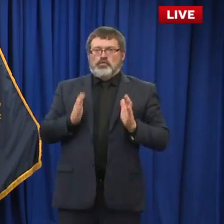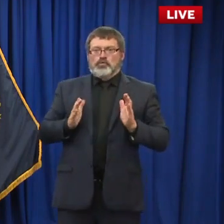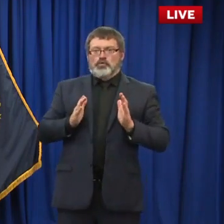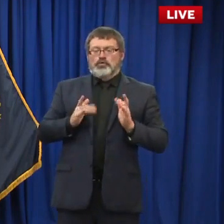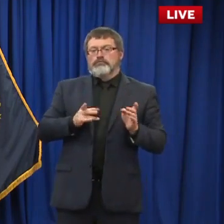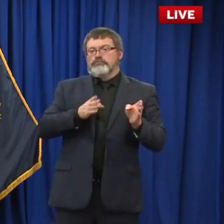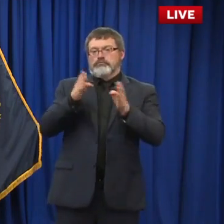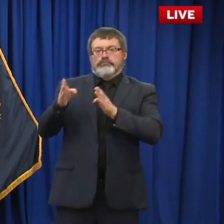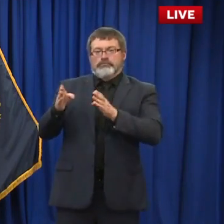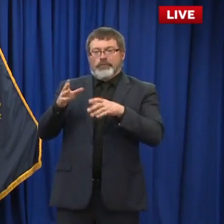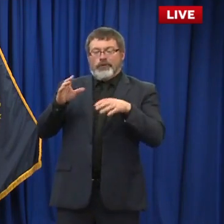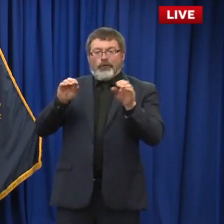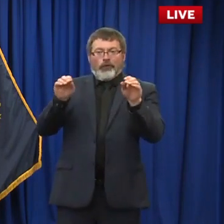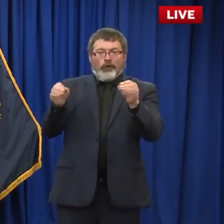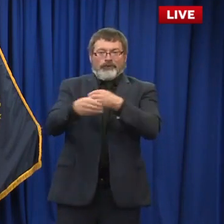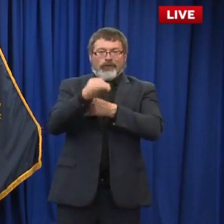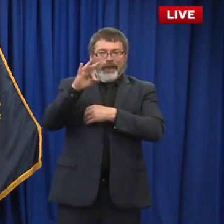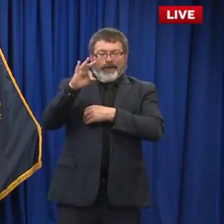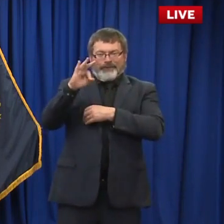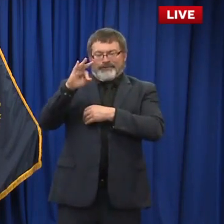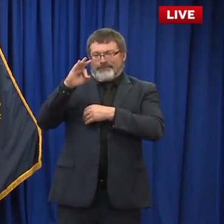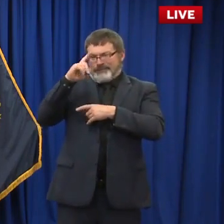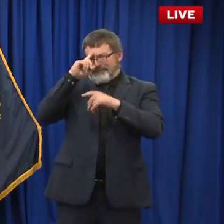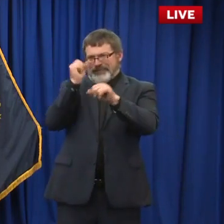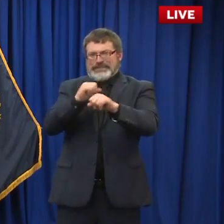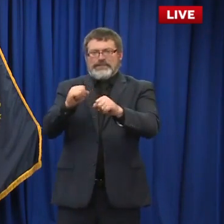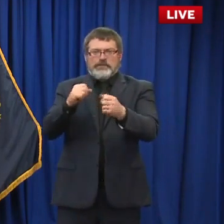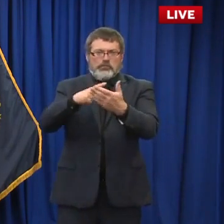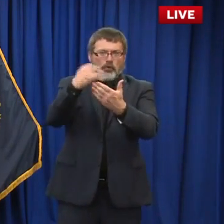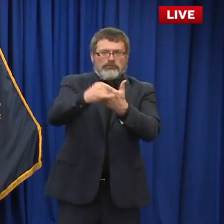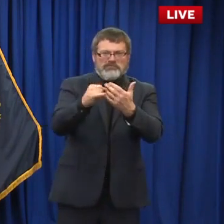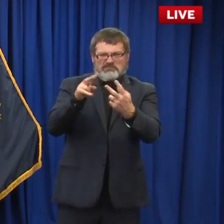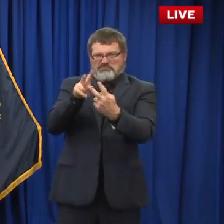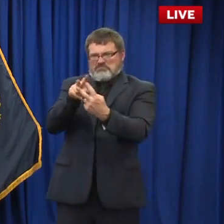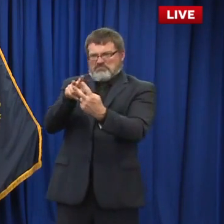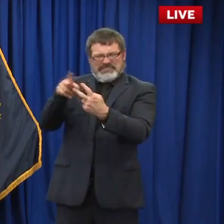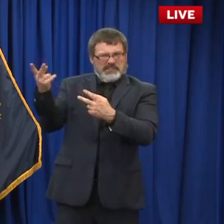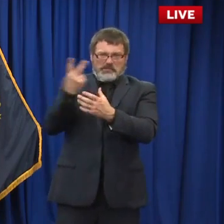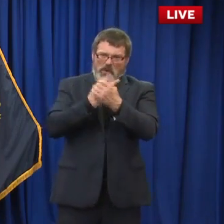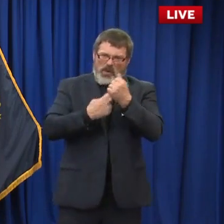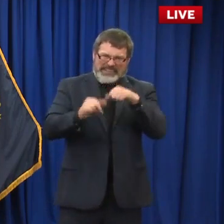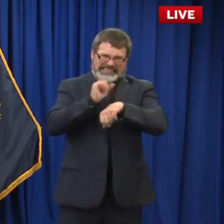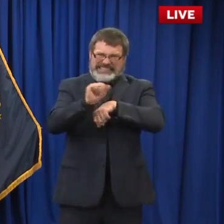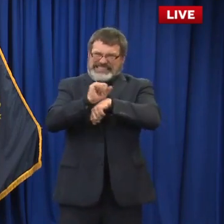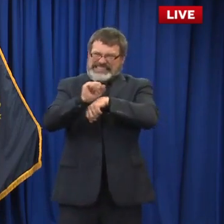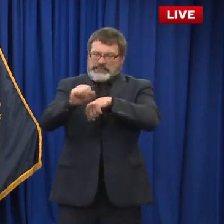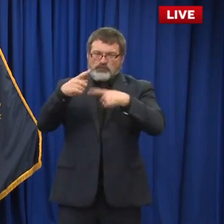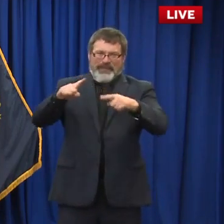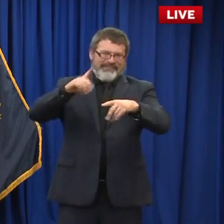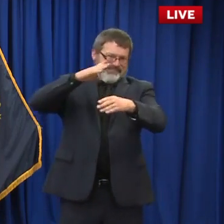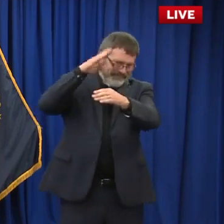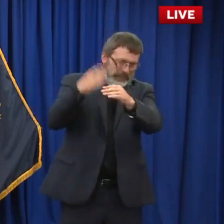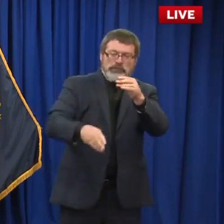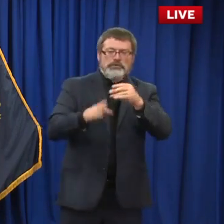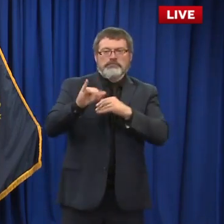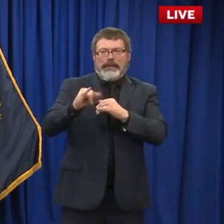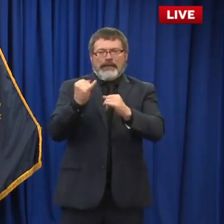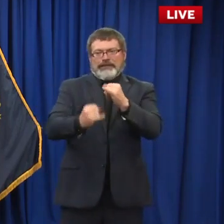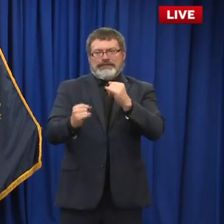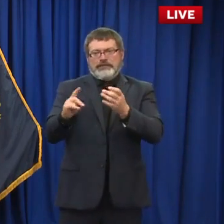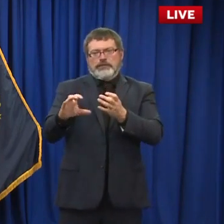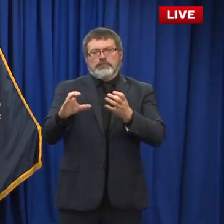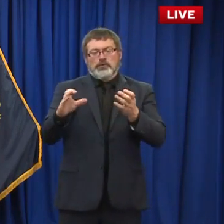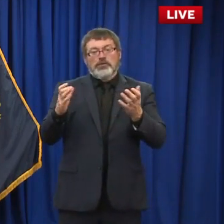THE PUBLIC UTILITY COMMISSION, AND THE OFFICE OF STRATEGIC INITIATIVES HAVE BEEN WORKING VERY DILIGENTLY, BUT ANY PROJECT THAT CAN BE DONE IN THE TIME FRAME IS GOING TO BE DONE, AND